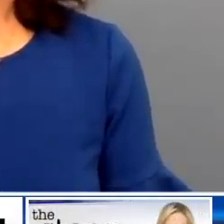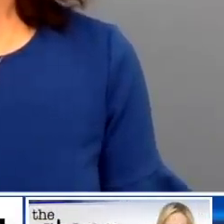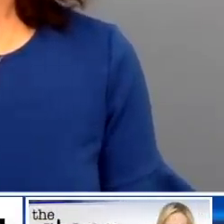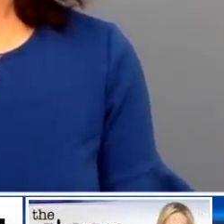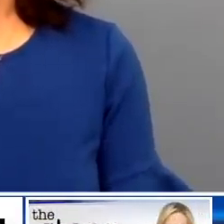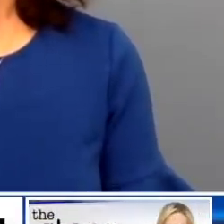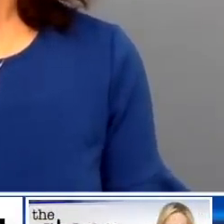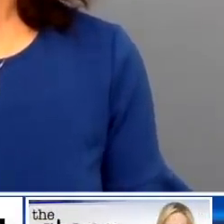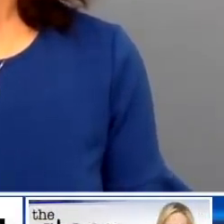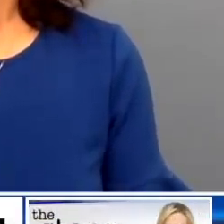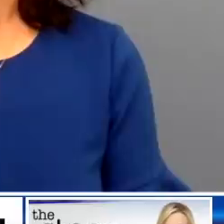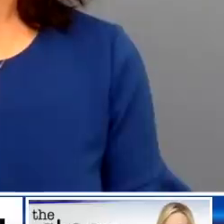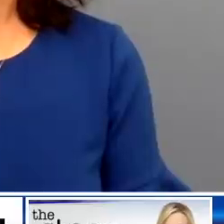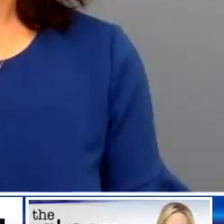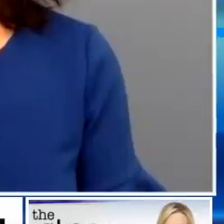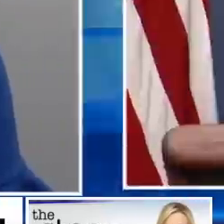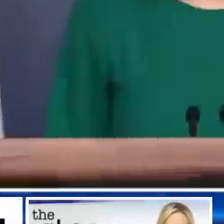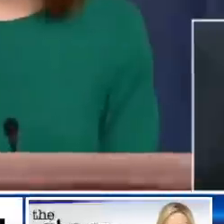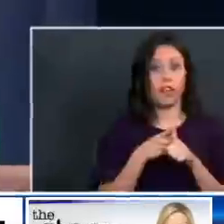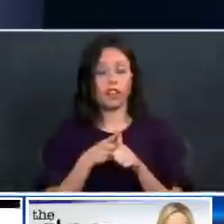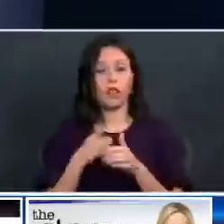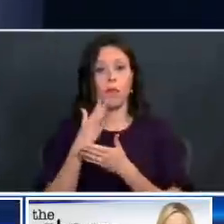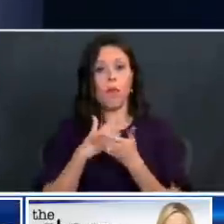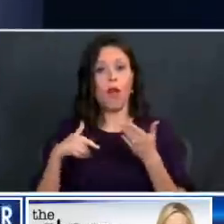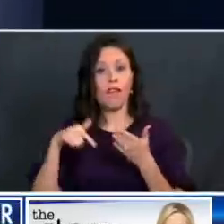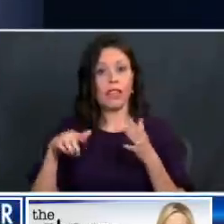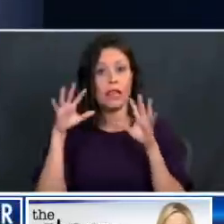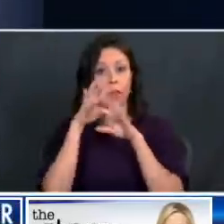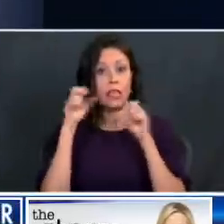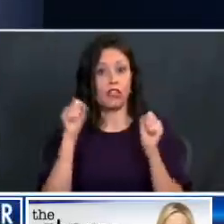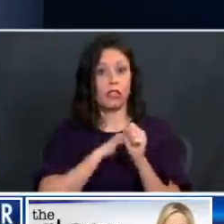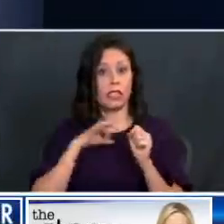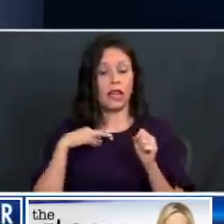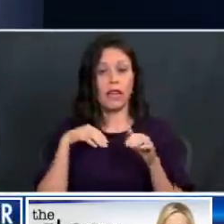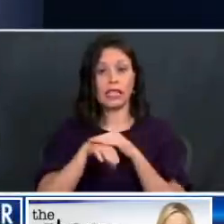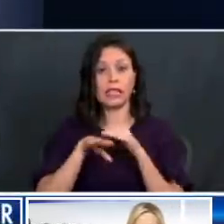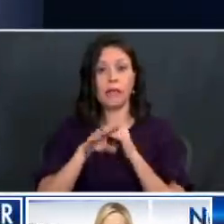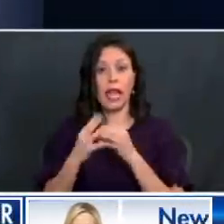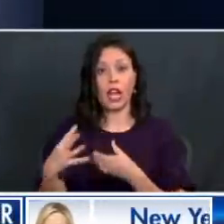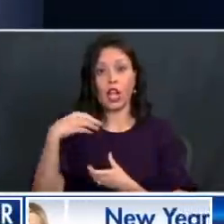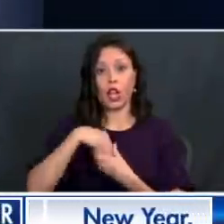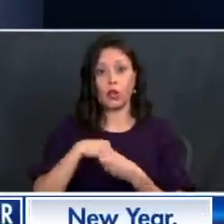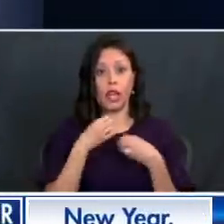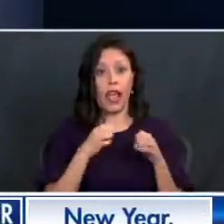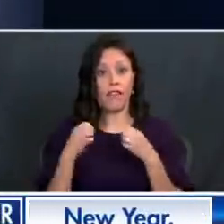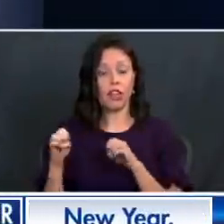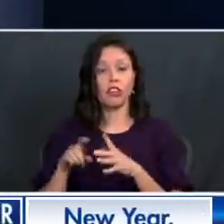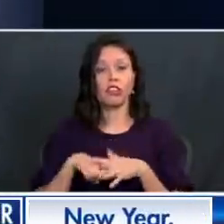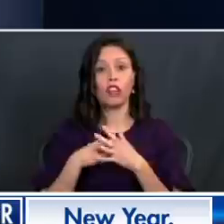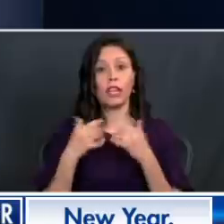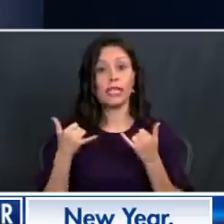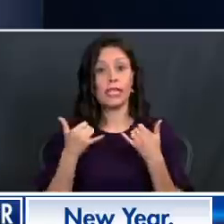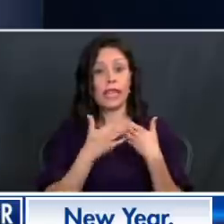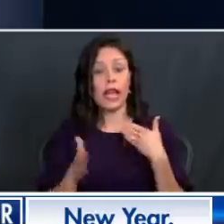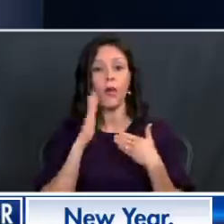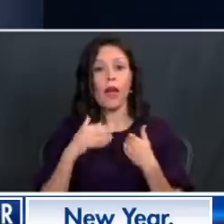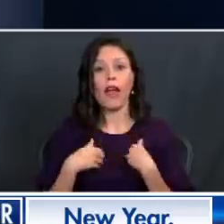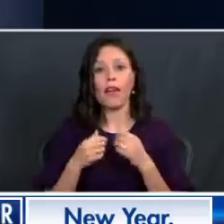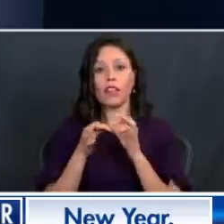I THINK IT’S A CLEAR INDICATION THAT THERE IS A DOUBLE STANDARD, LIKE I SAID IN MY NEW YORK POST ARTICLE, THERE IS AN INTERPRETER IN THE ATLANTA